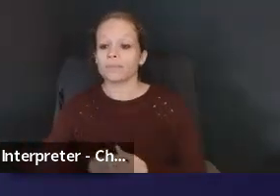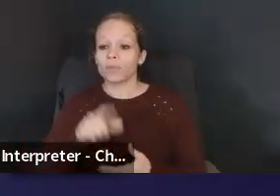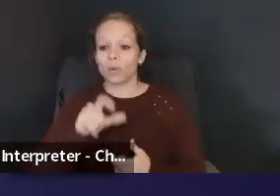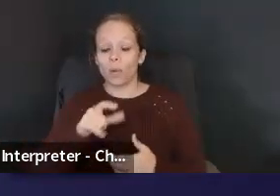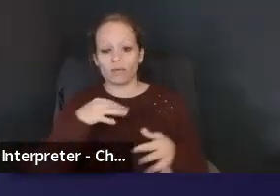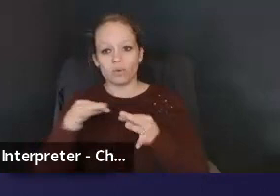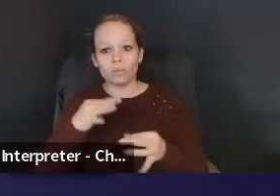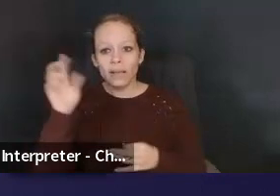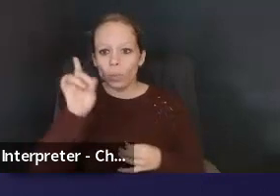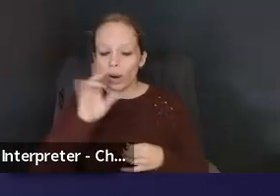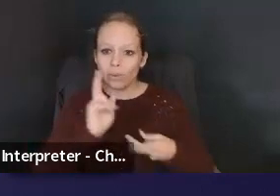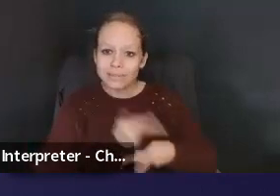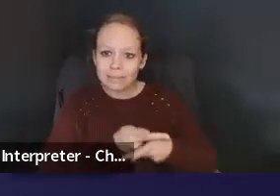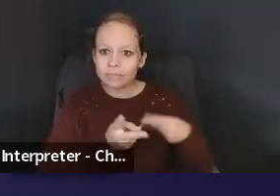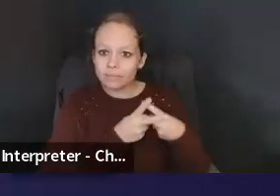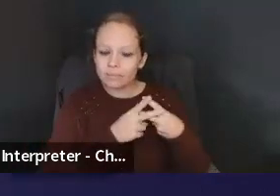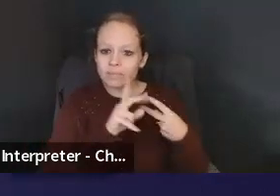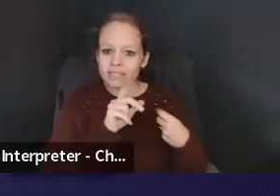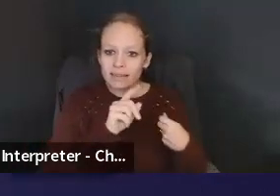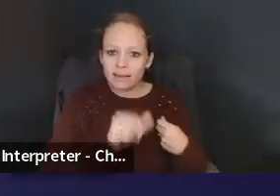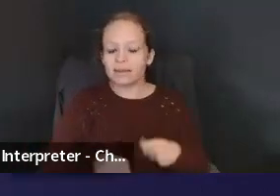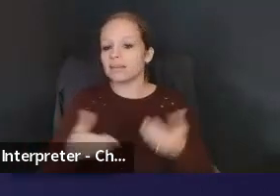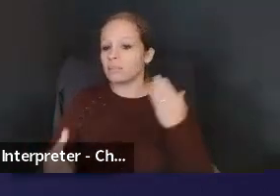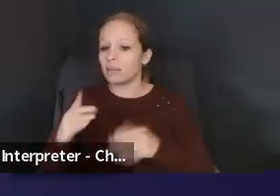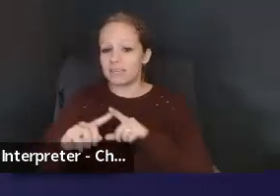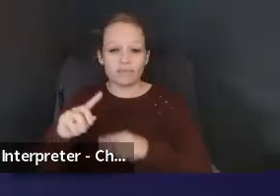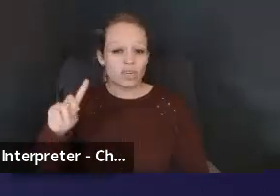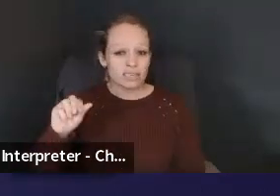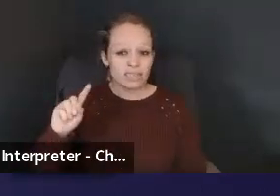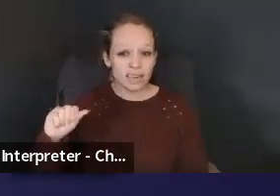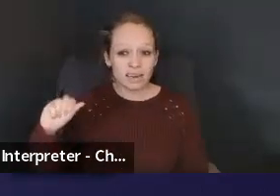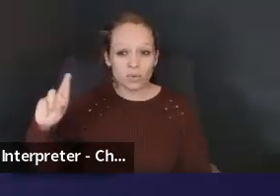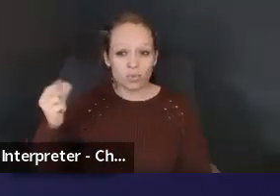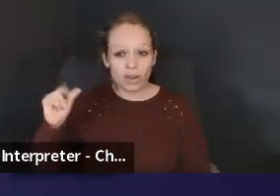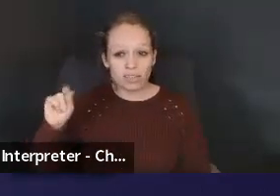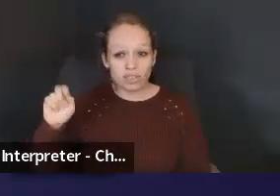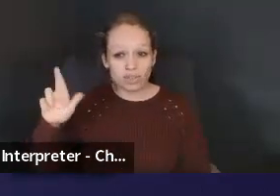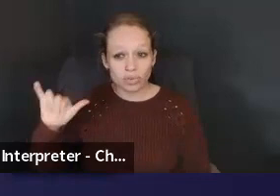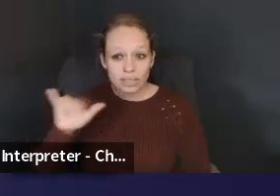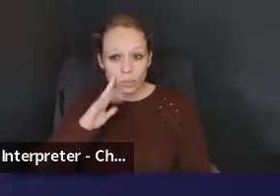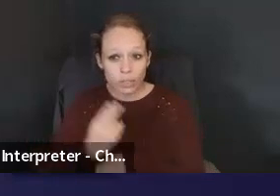be stored and the kinds of data registries that you will use for your data. Technical assistance